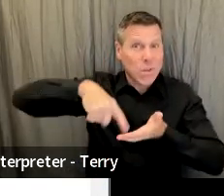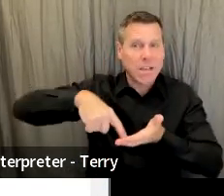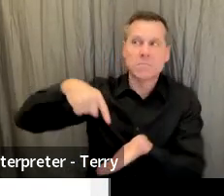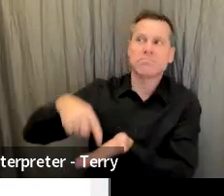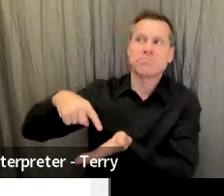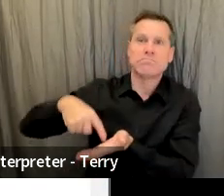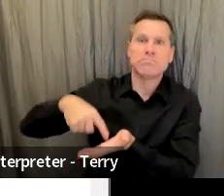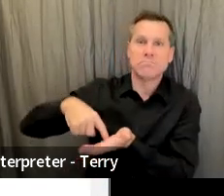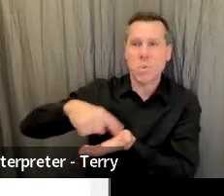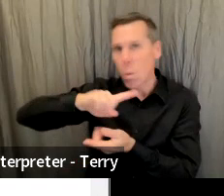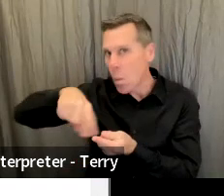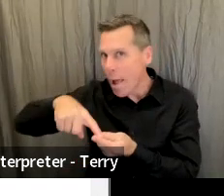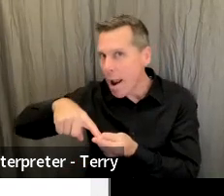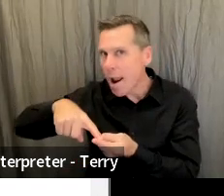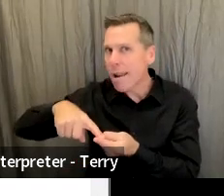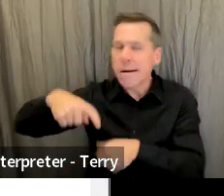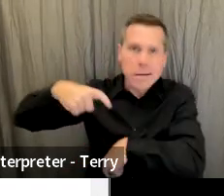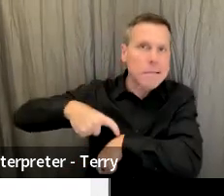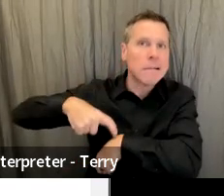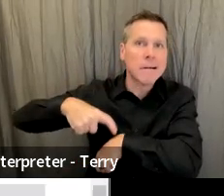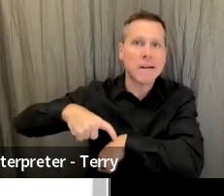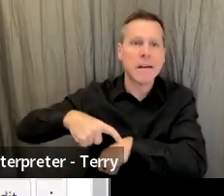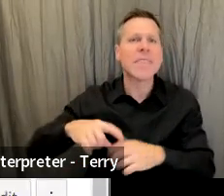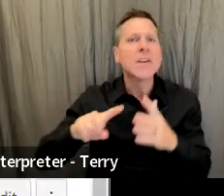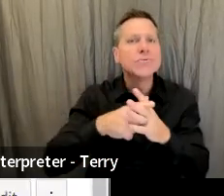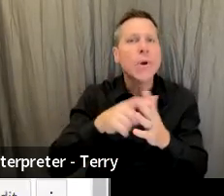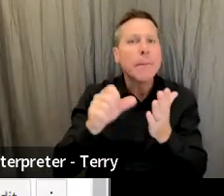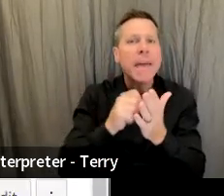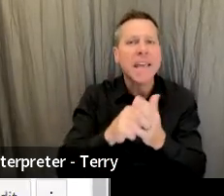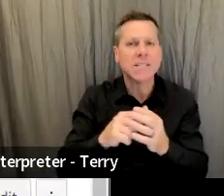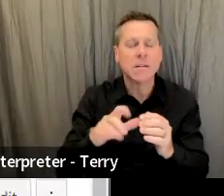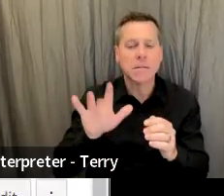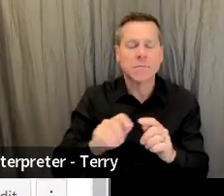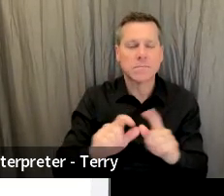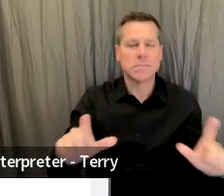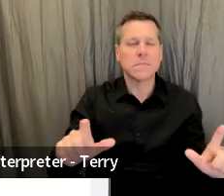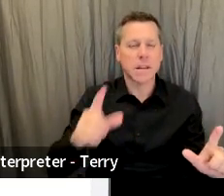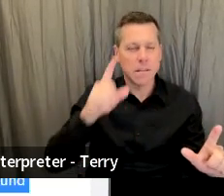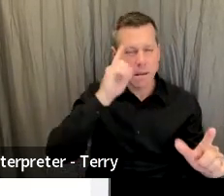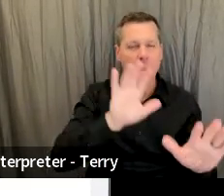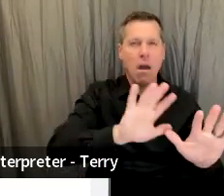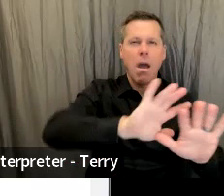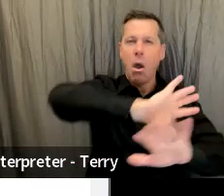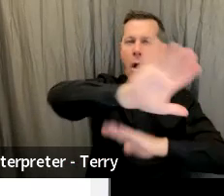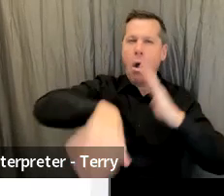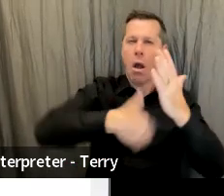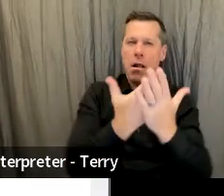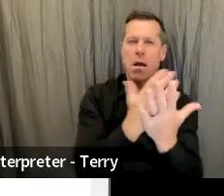just a starting page to let people see or our students see what it is that they're going to be working with. We took them